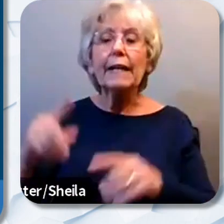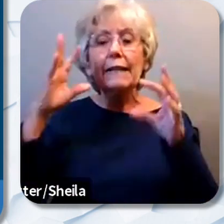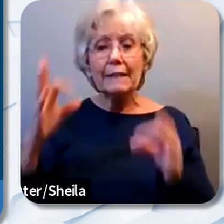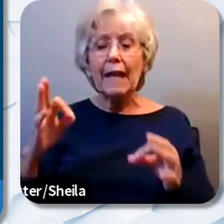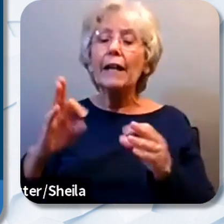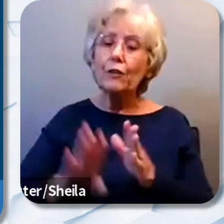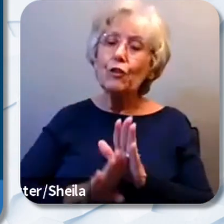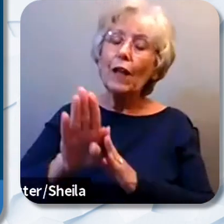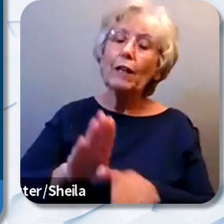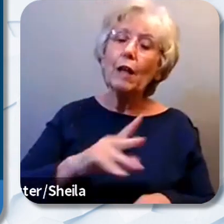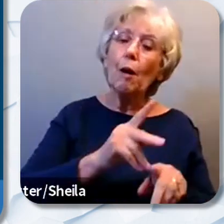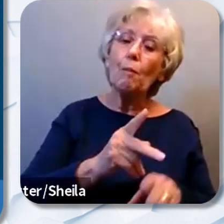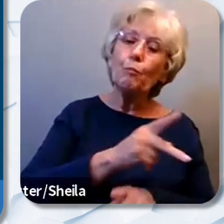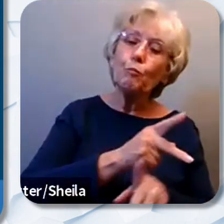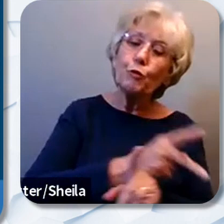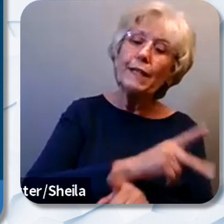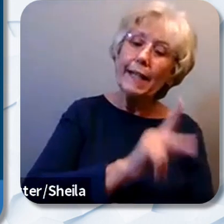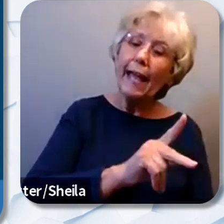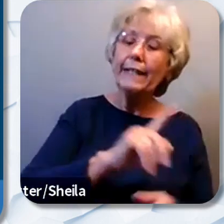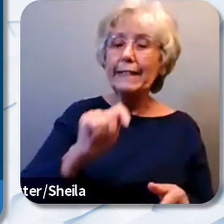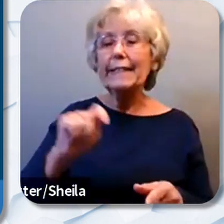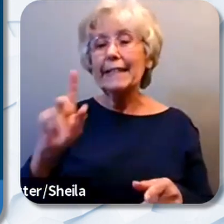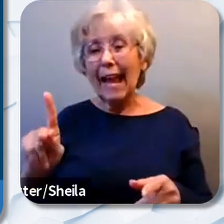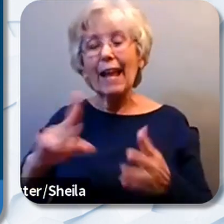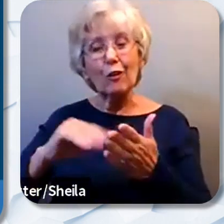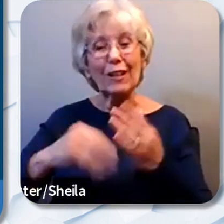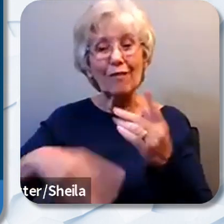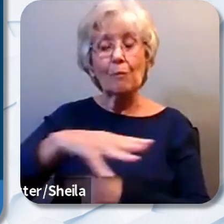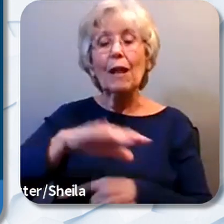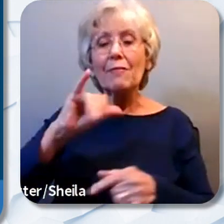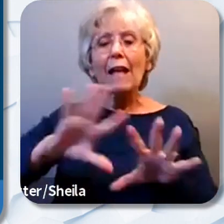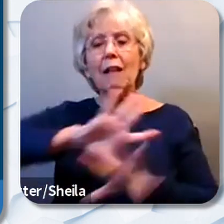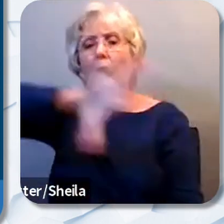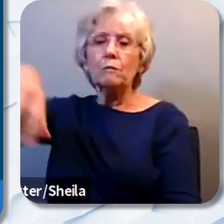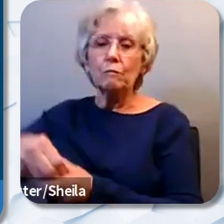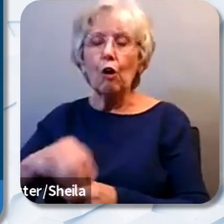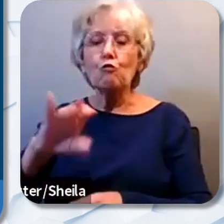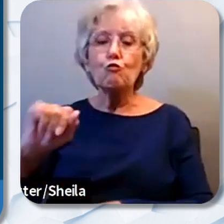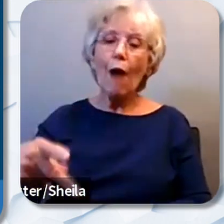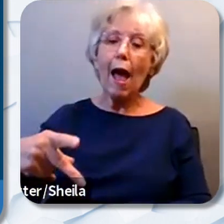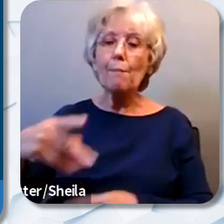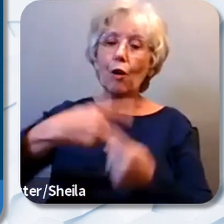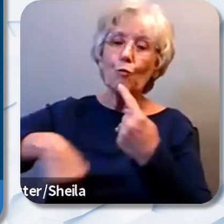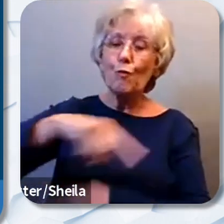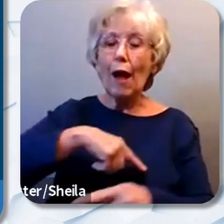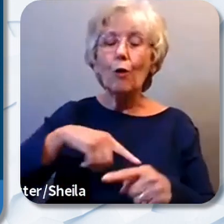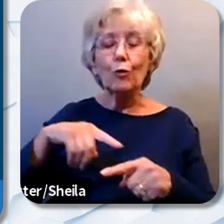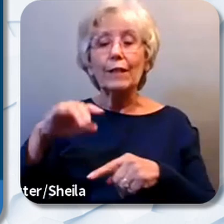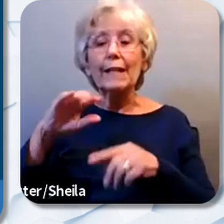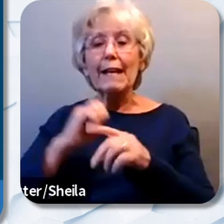learning environment in which we do a wraparound type Program. With the ftp and tk so this created